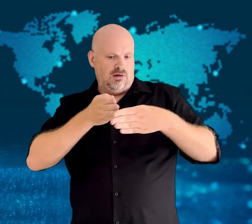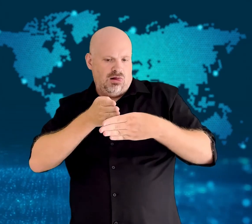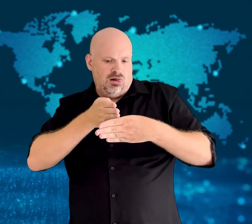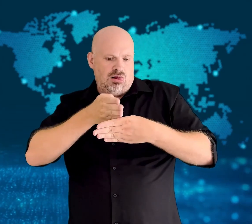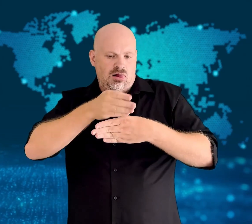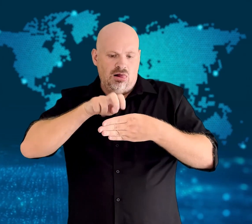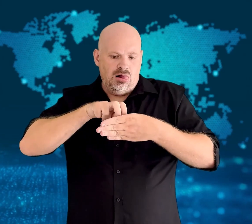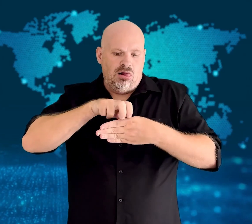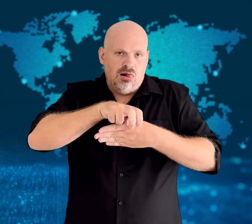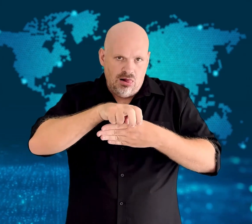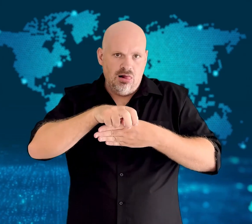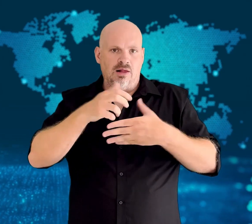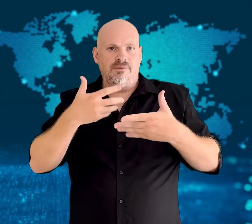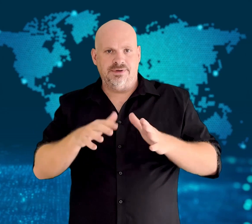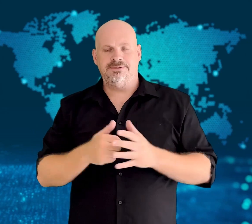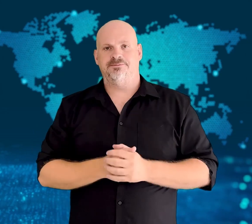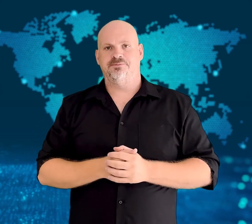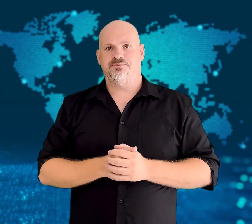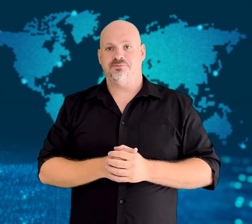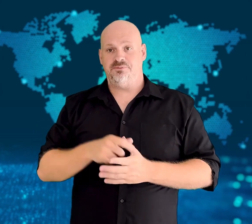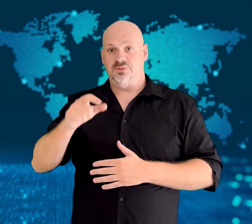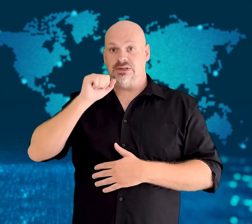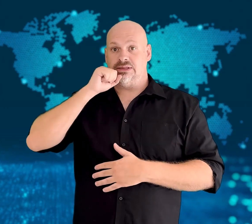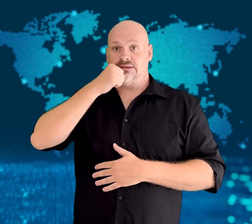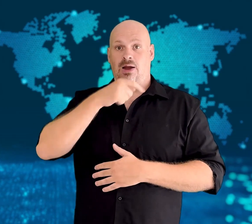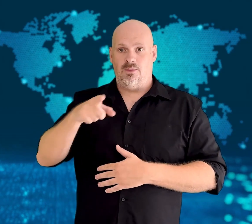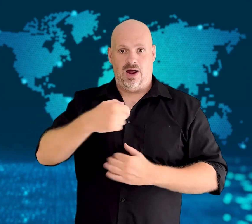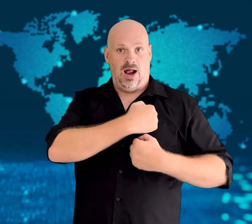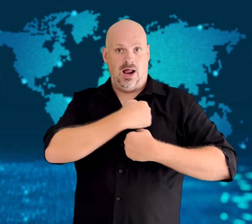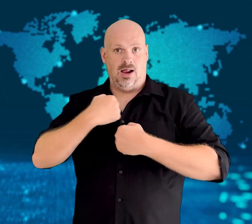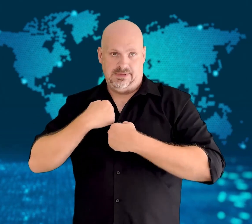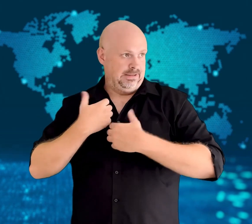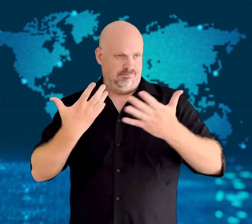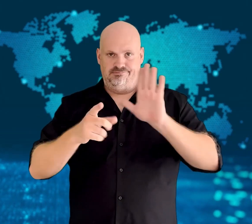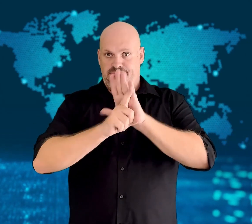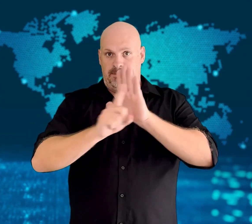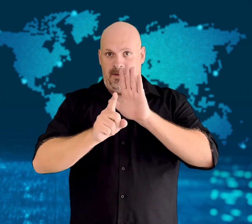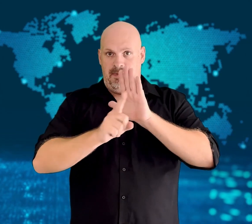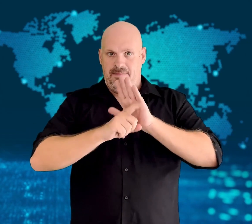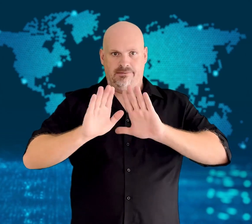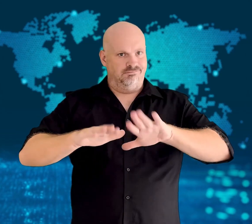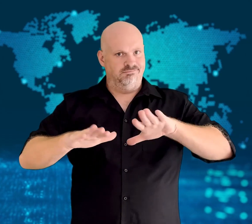dispatched air and naval patrols around the island,